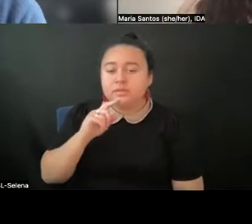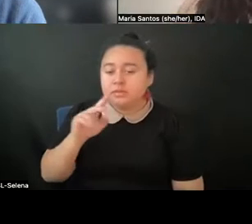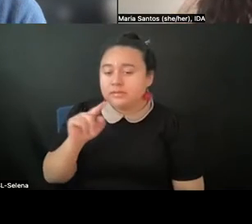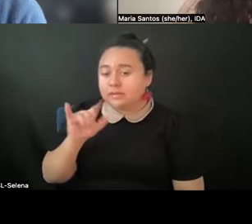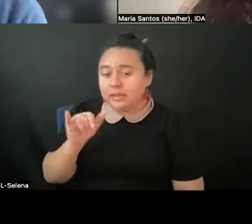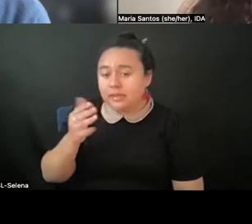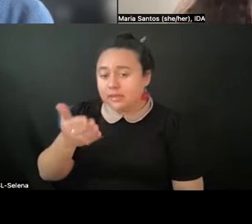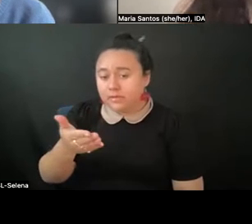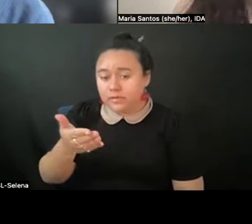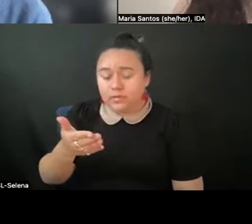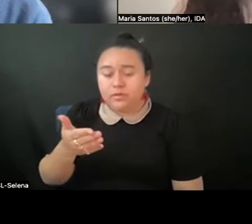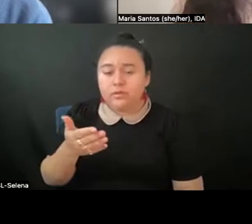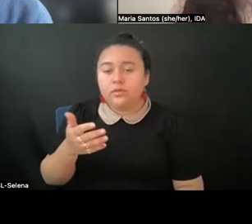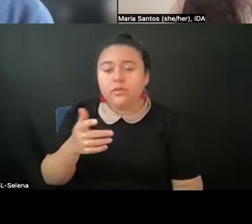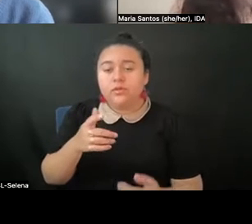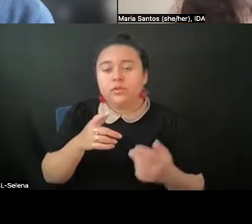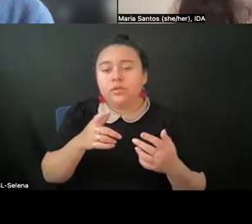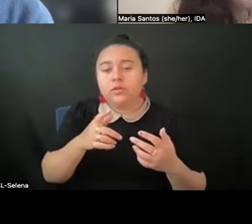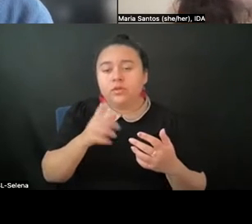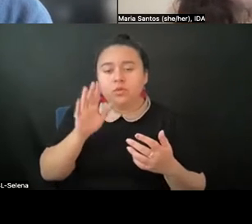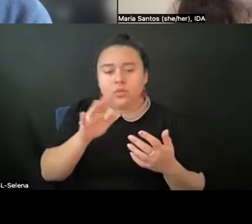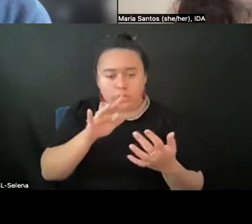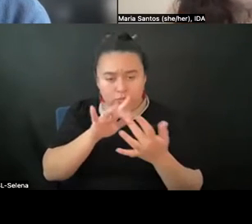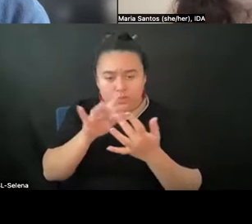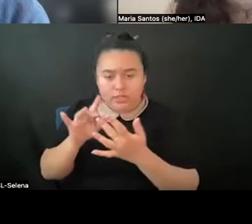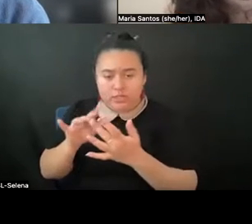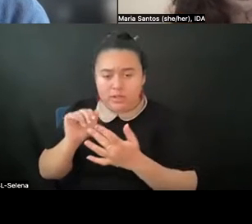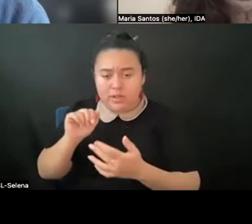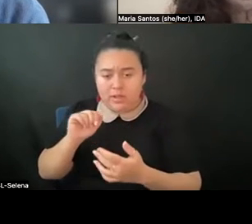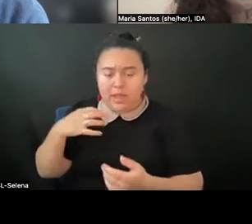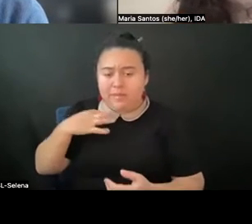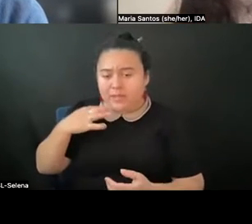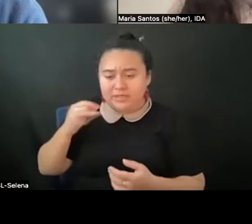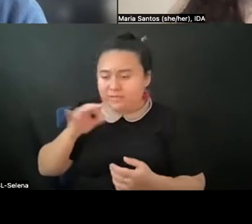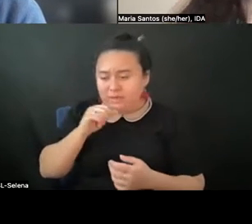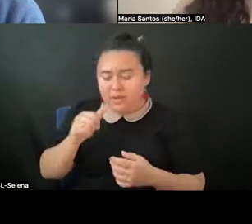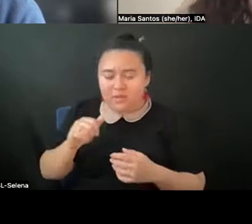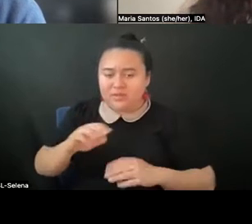Would you reach out to applicants if they don't meet all of the requirements so they get a chance to